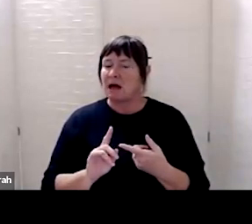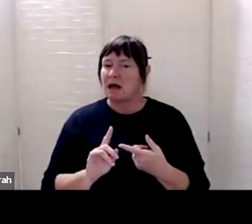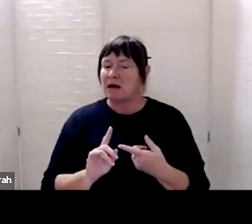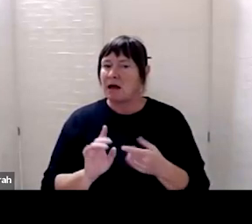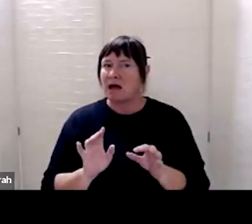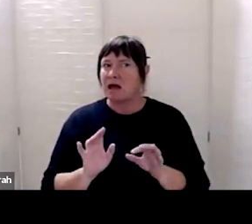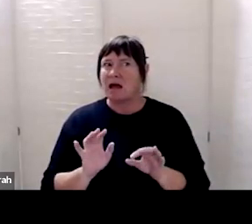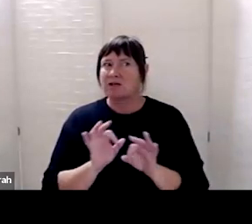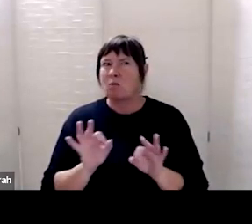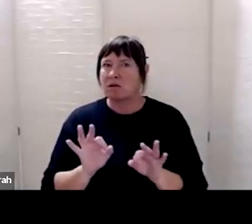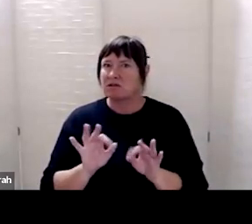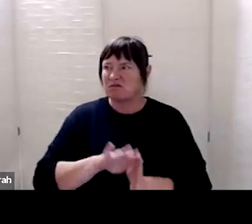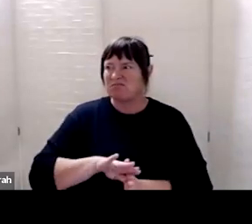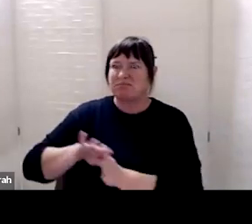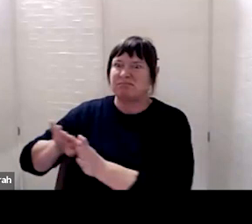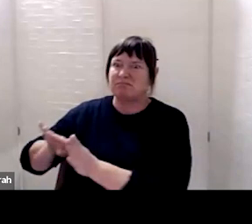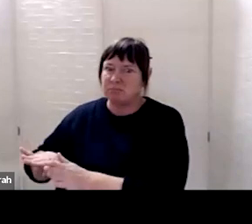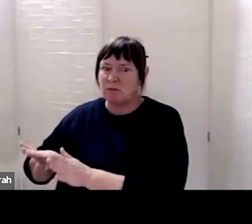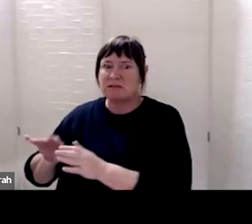but perhaps that clarity will be best